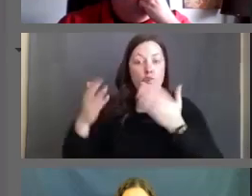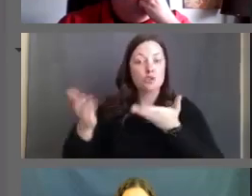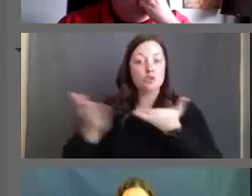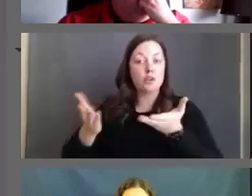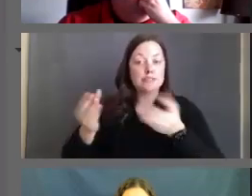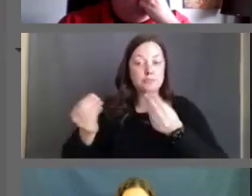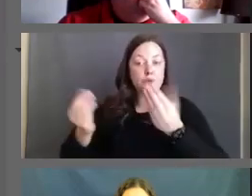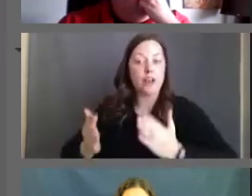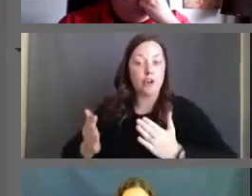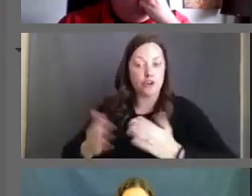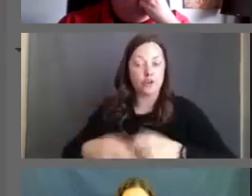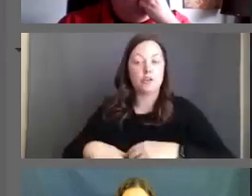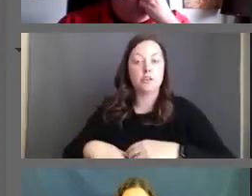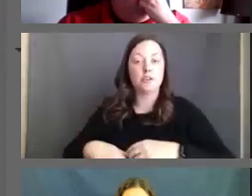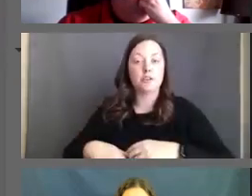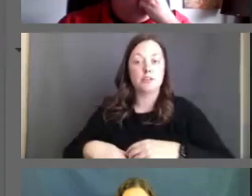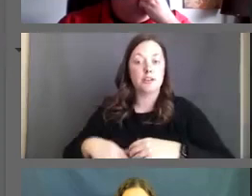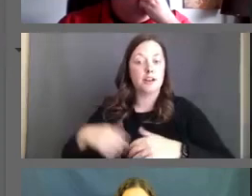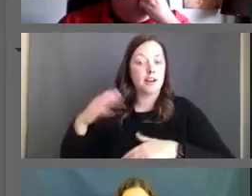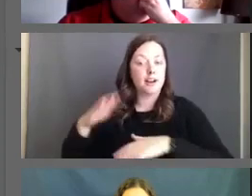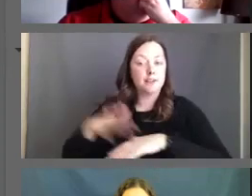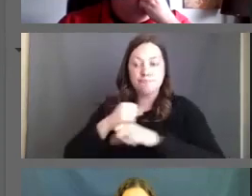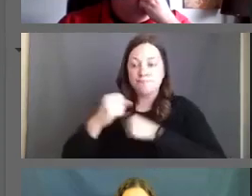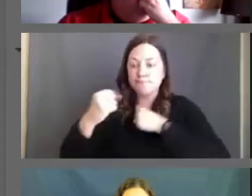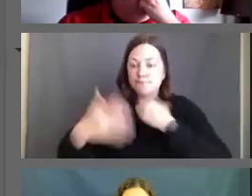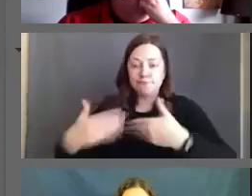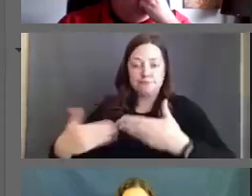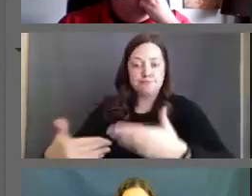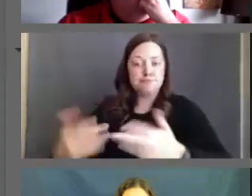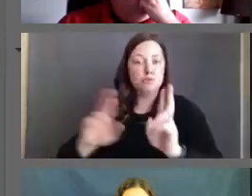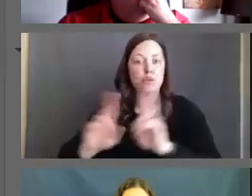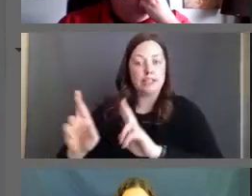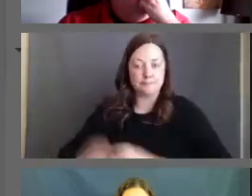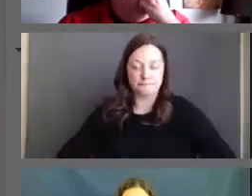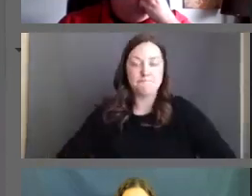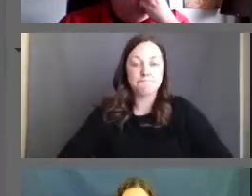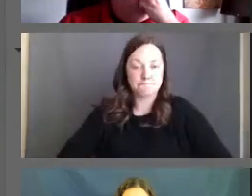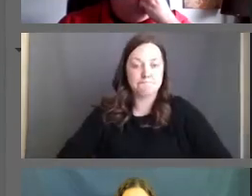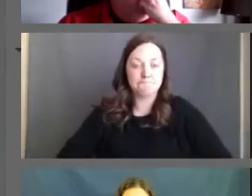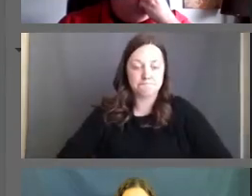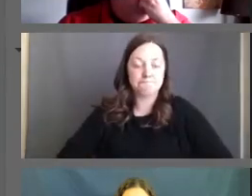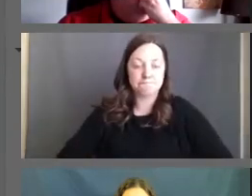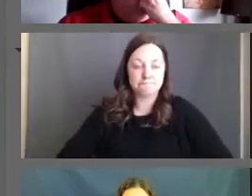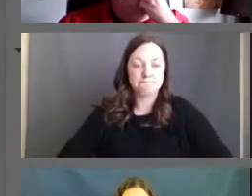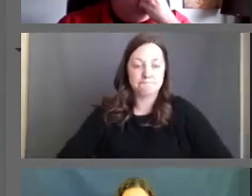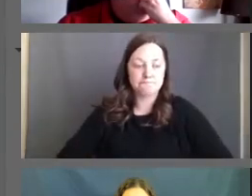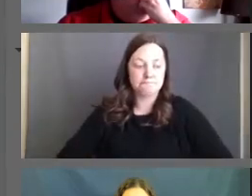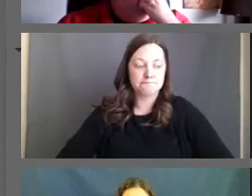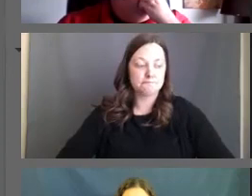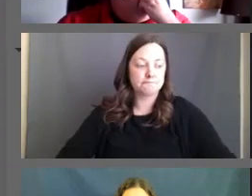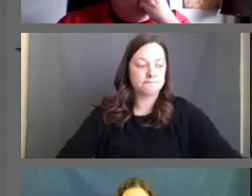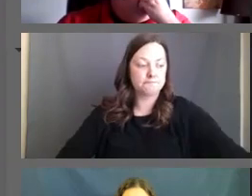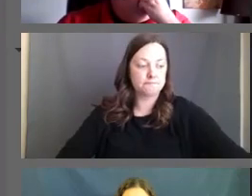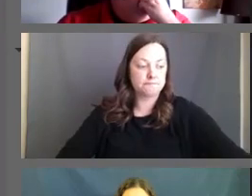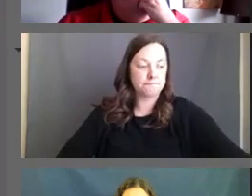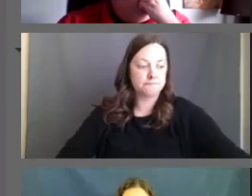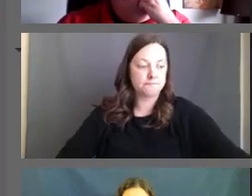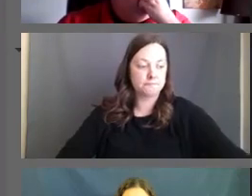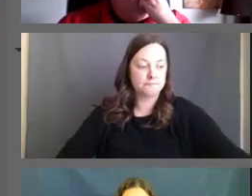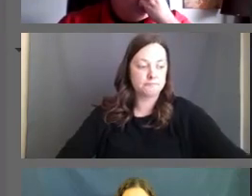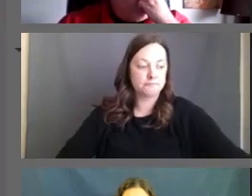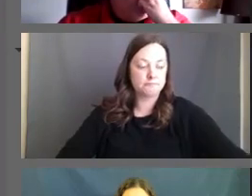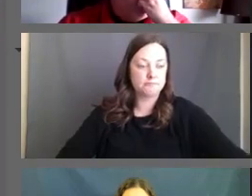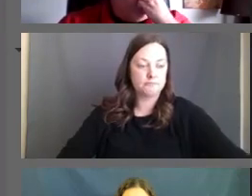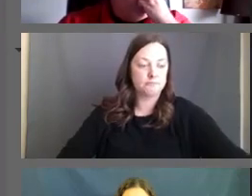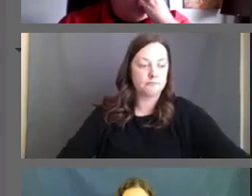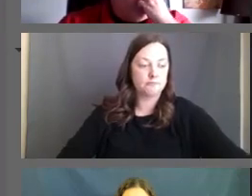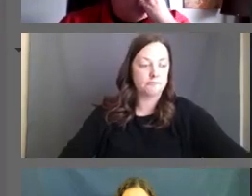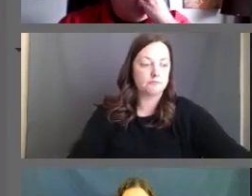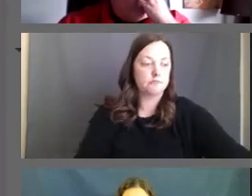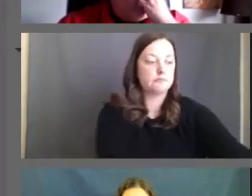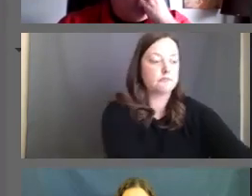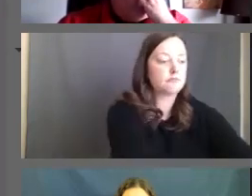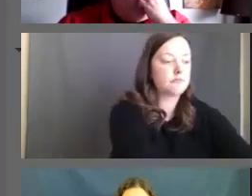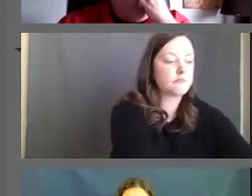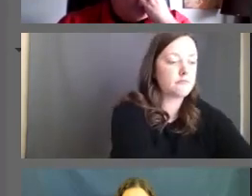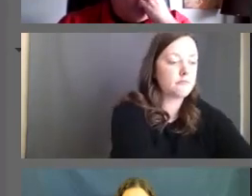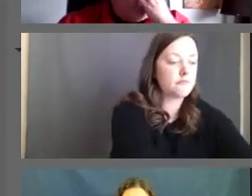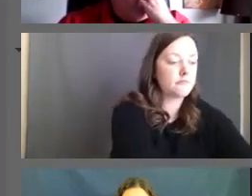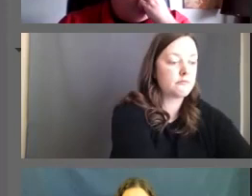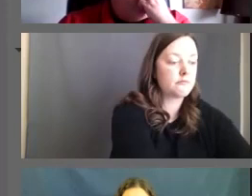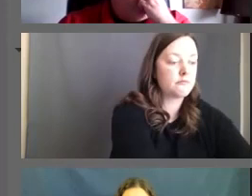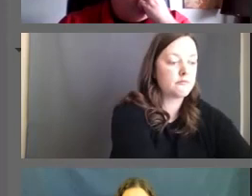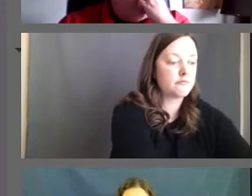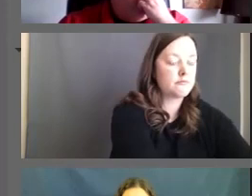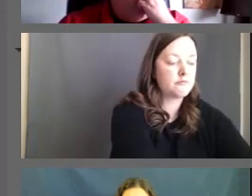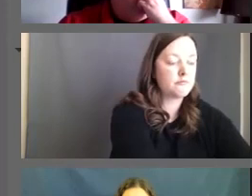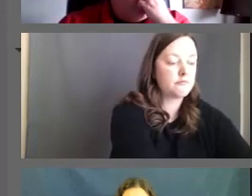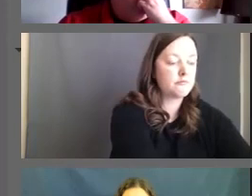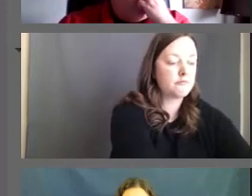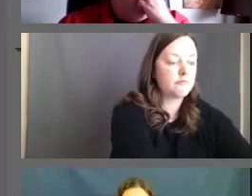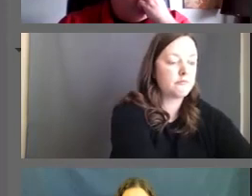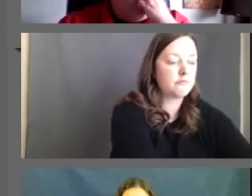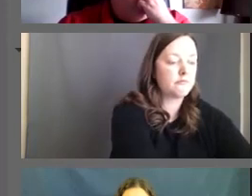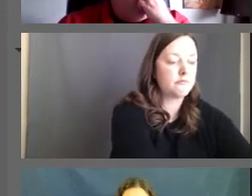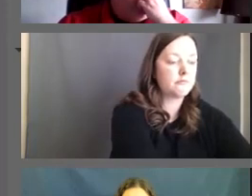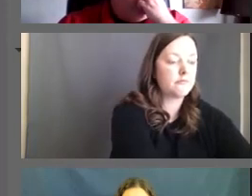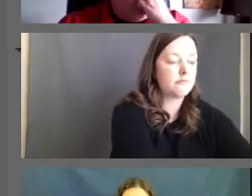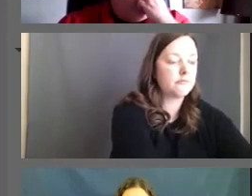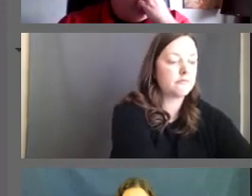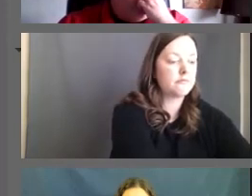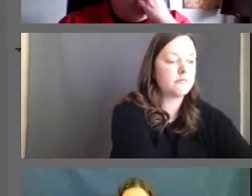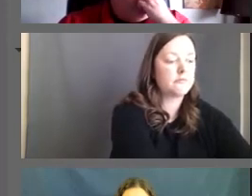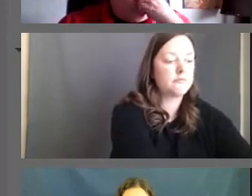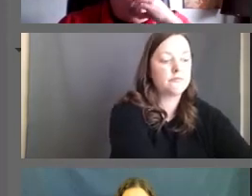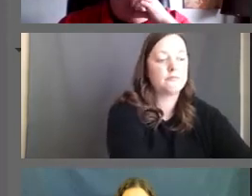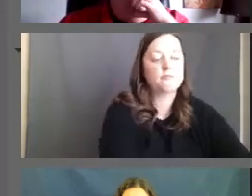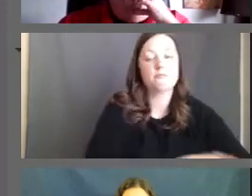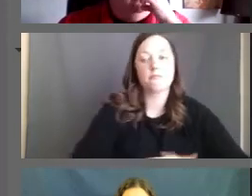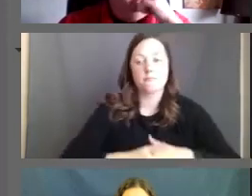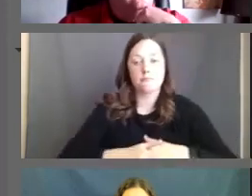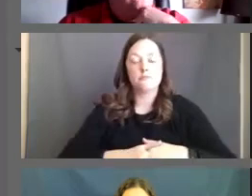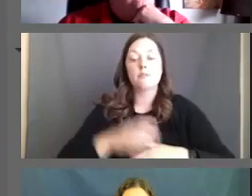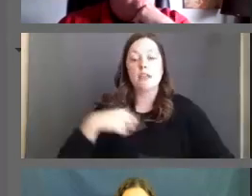do a save, or as Sandy was hovering over the save desk.